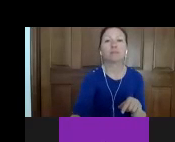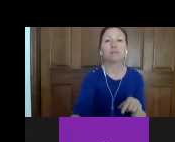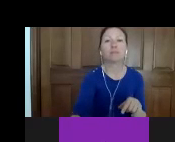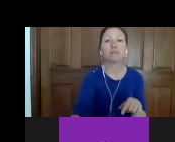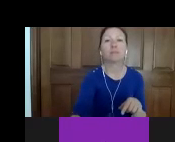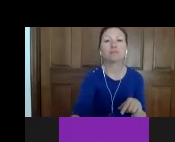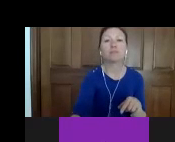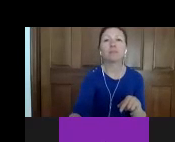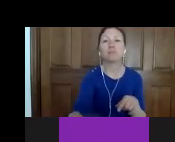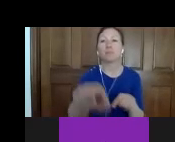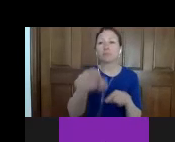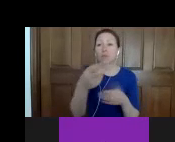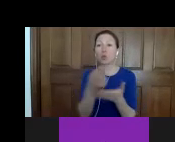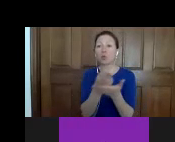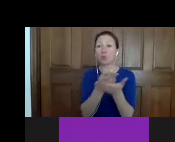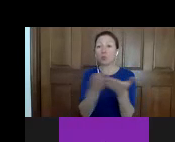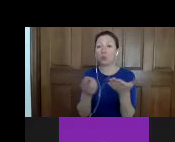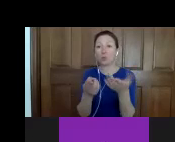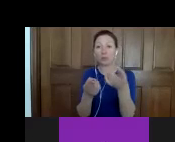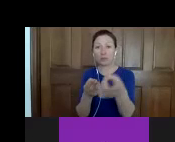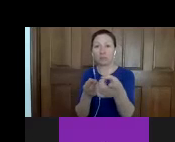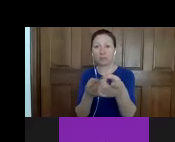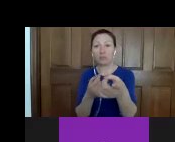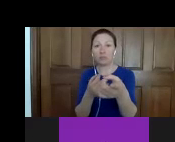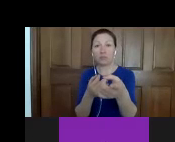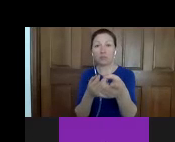said one of the things that you want to do is know what you need. If you don't know what